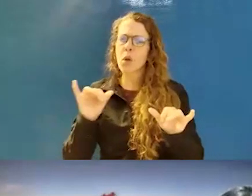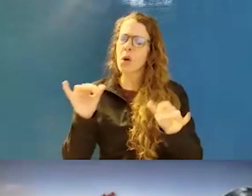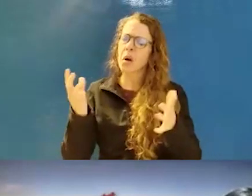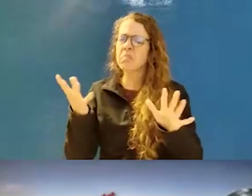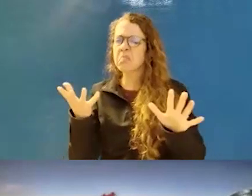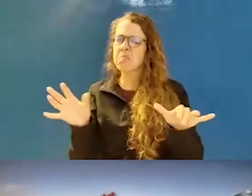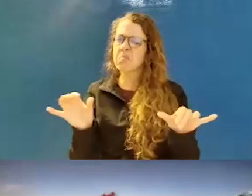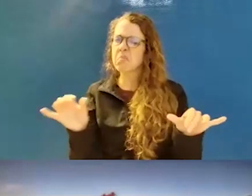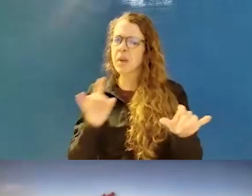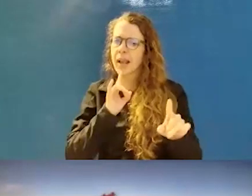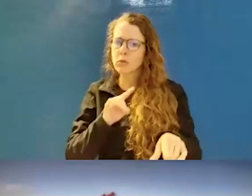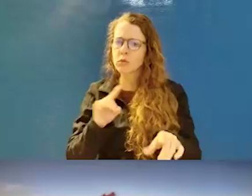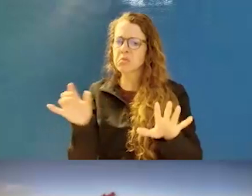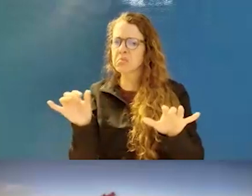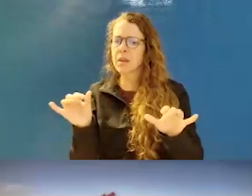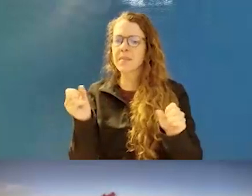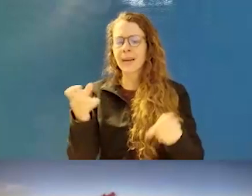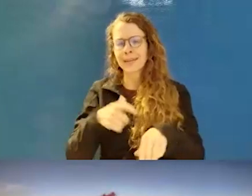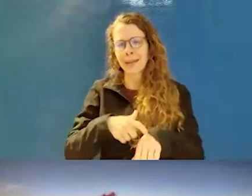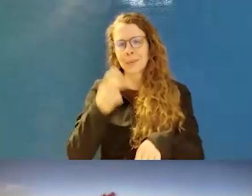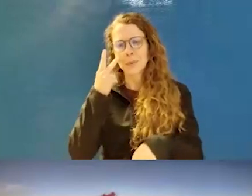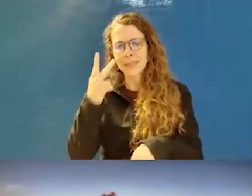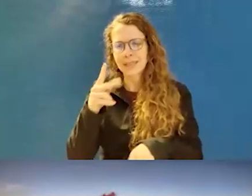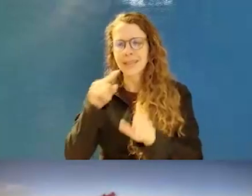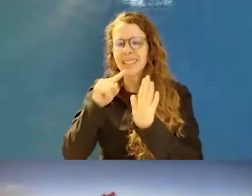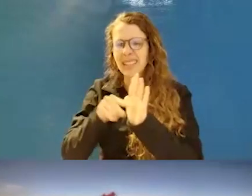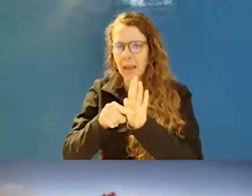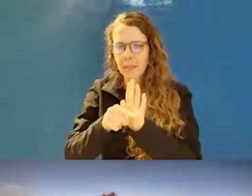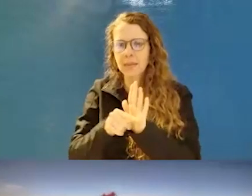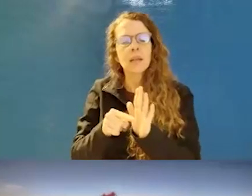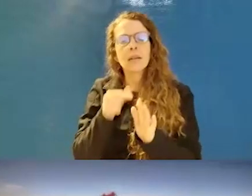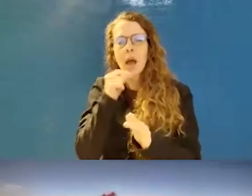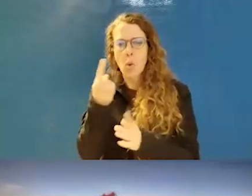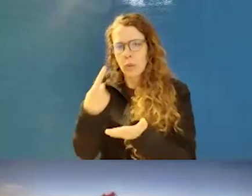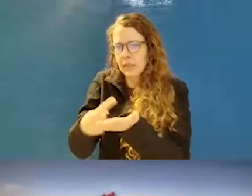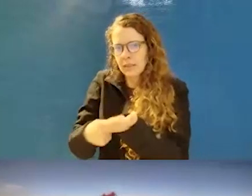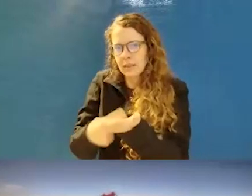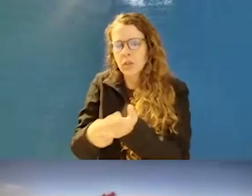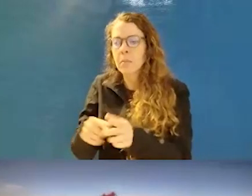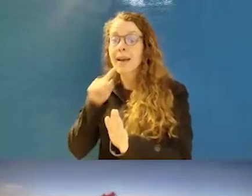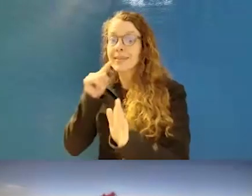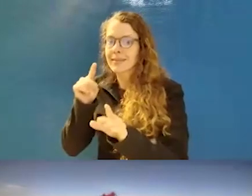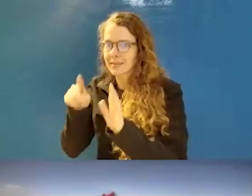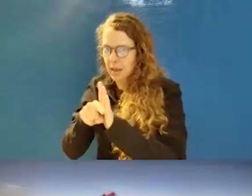you know, you'll often see this in assignments, right? Not necessarily discussions, but in assignments.